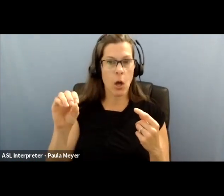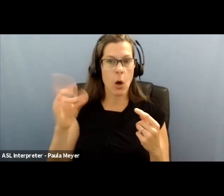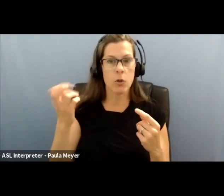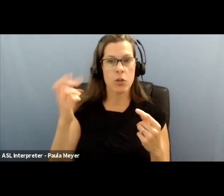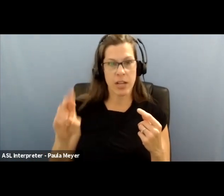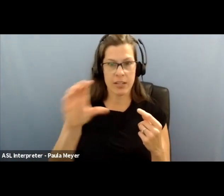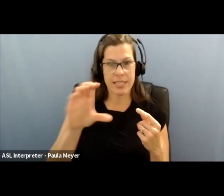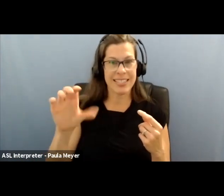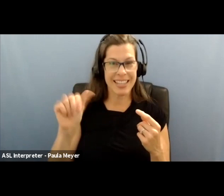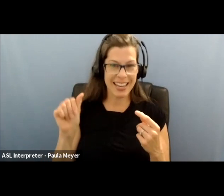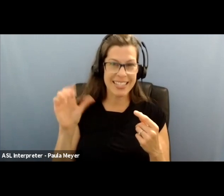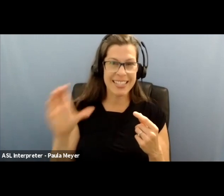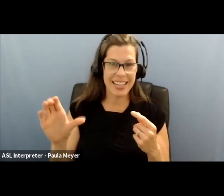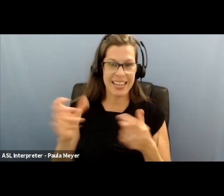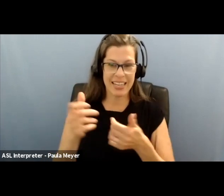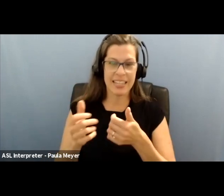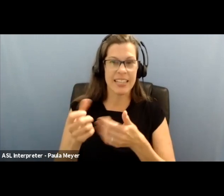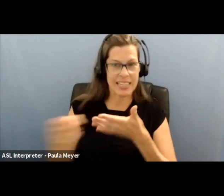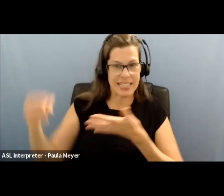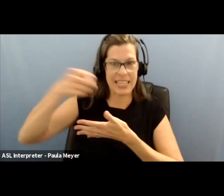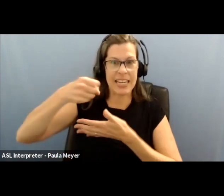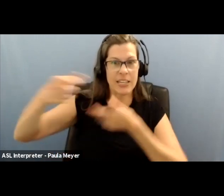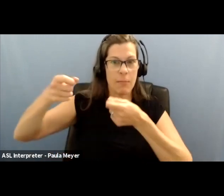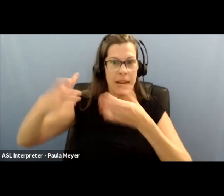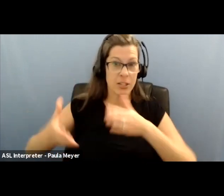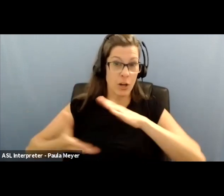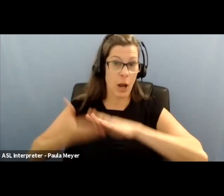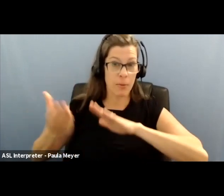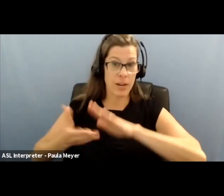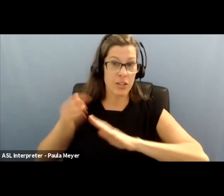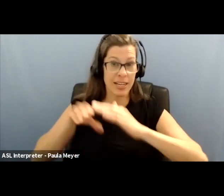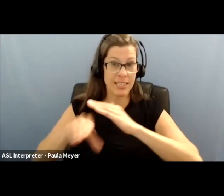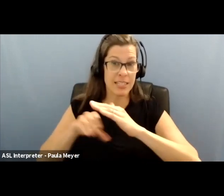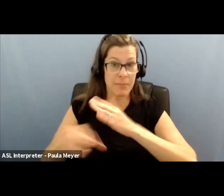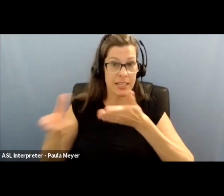and the Senior Manager of Operations and Accessibility Services with the Harris Theater.